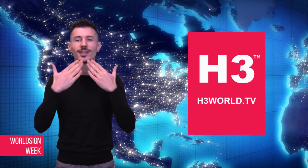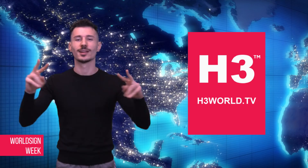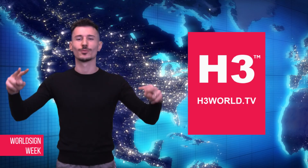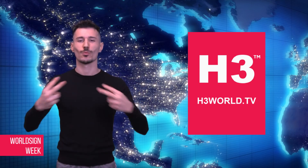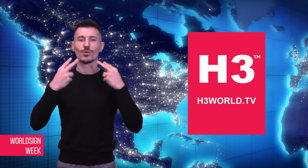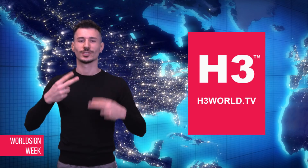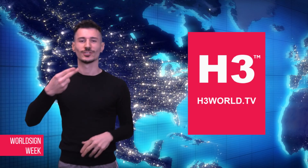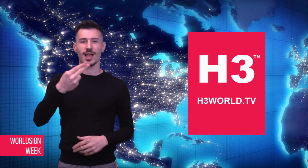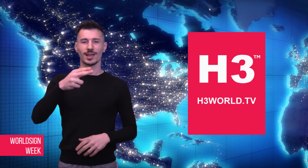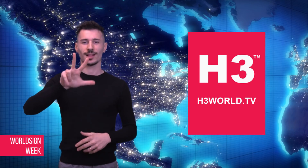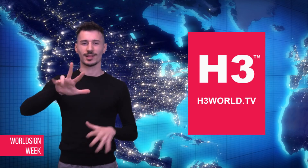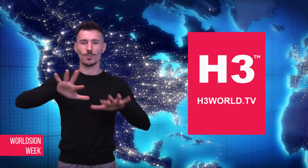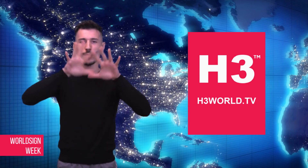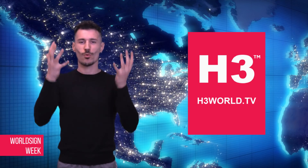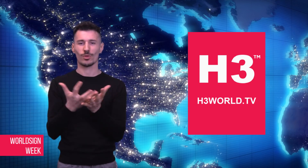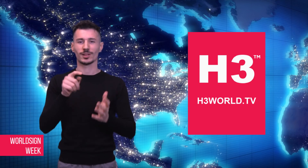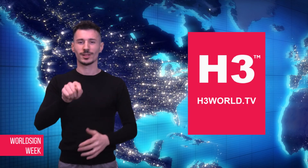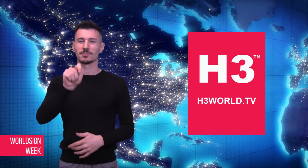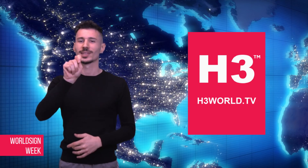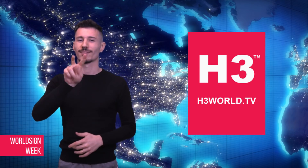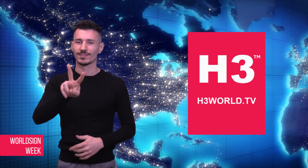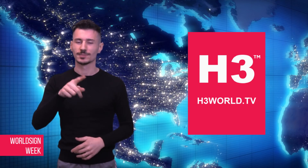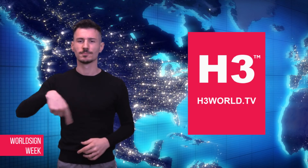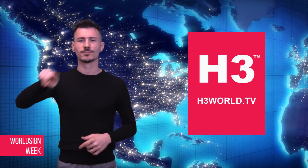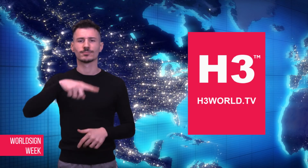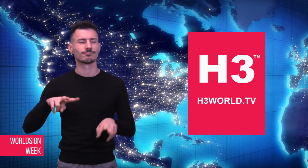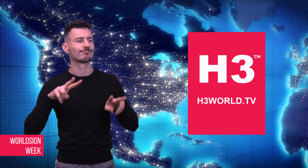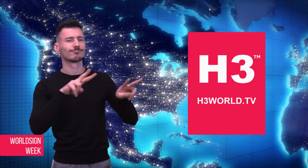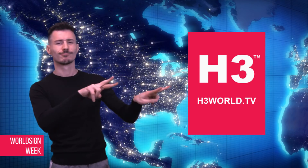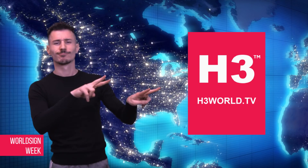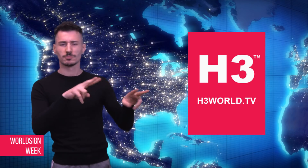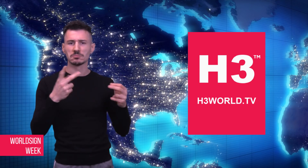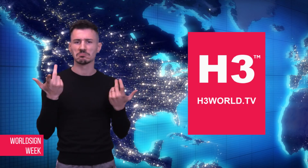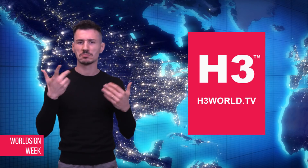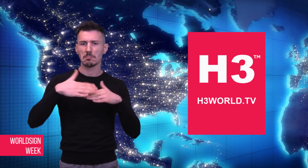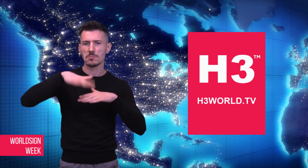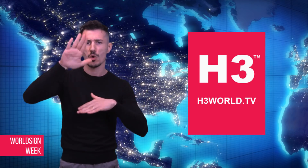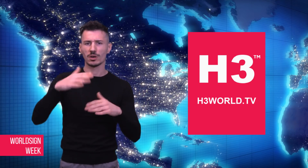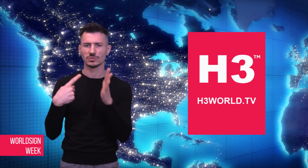Thank you for watching WorldSign Week, visit H3WORLD.TV for more shows,